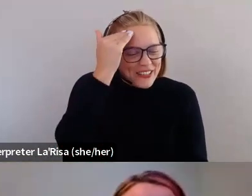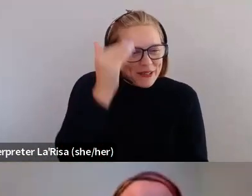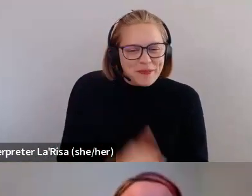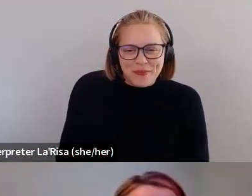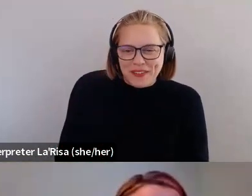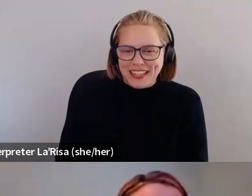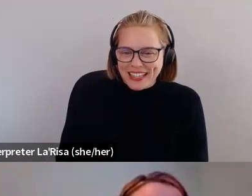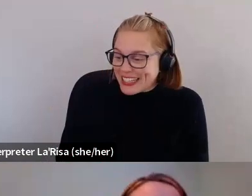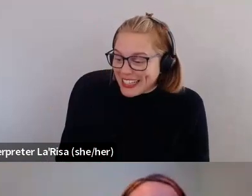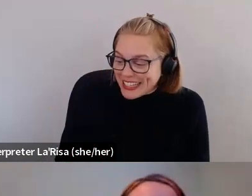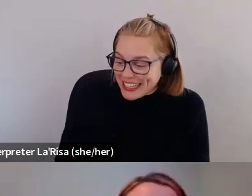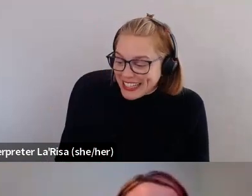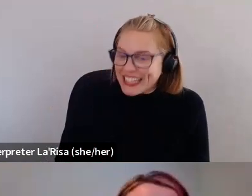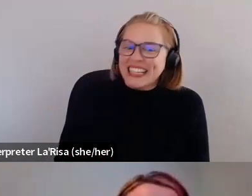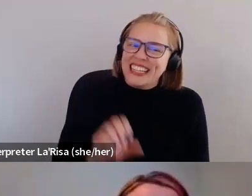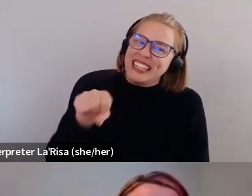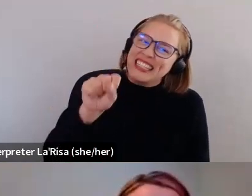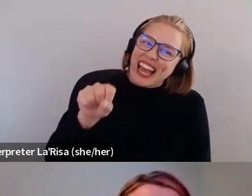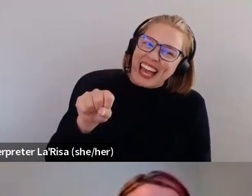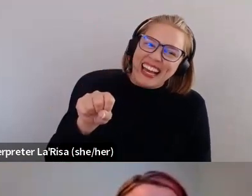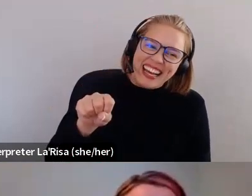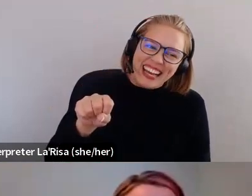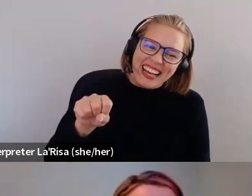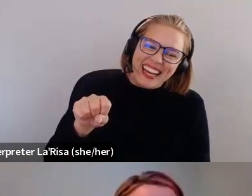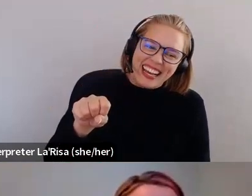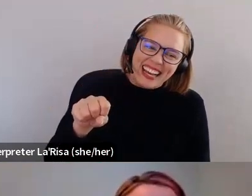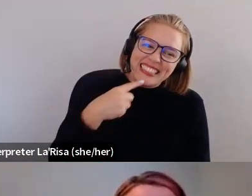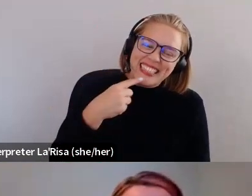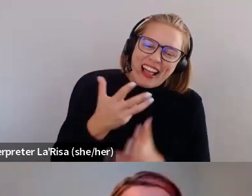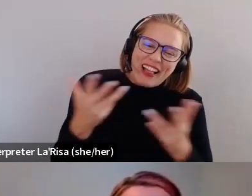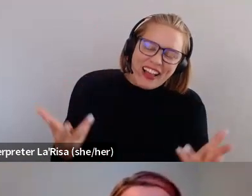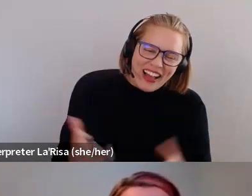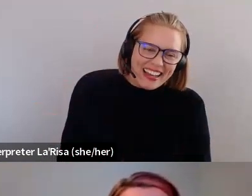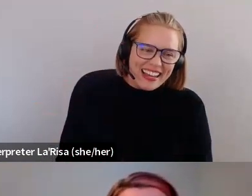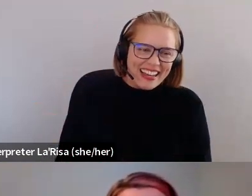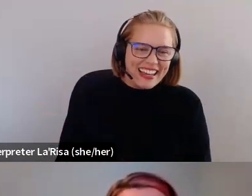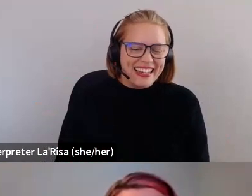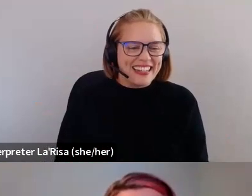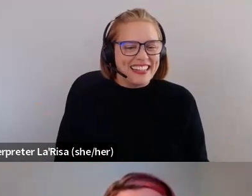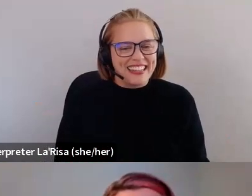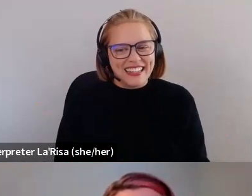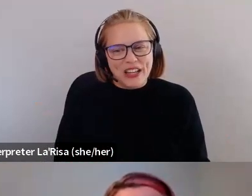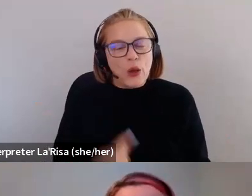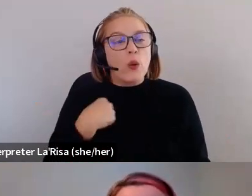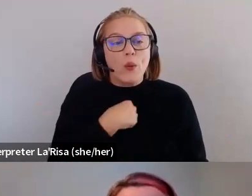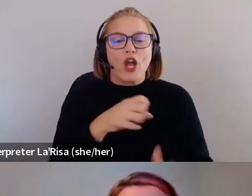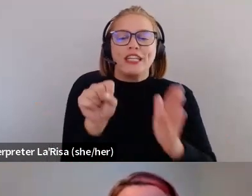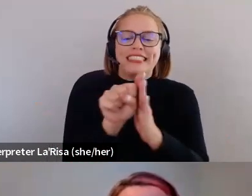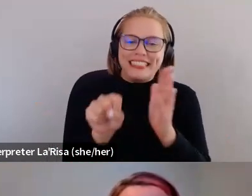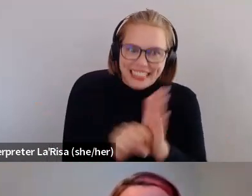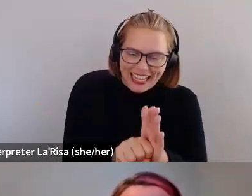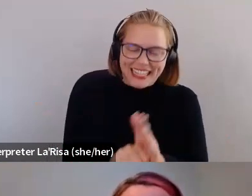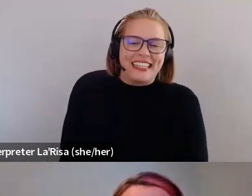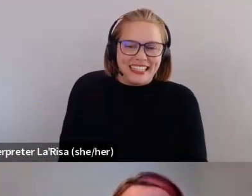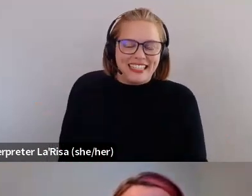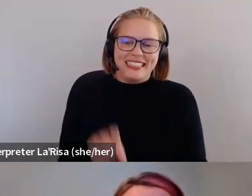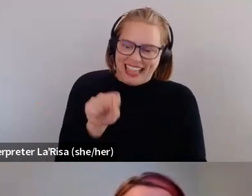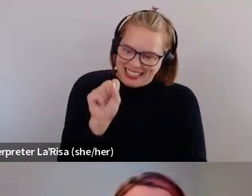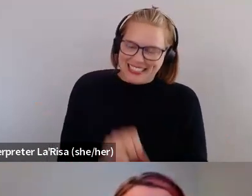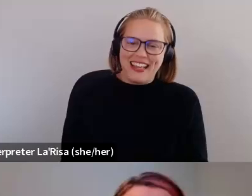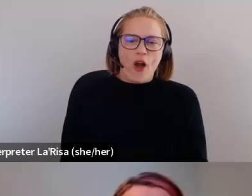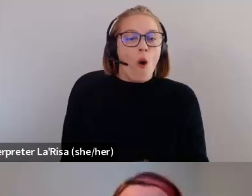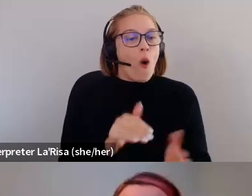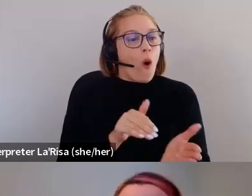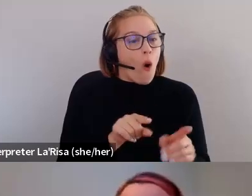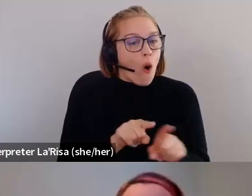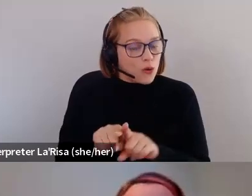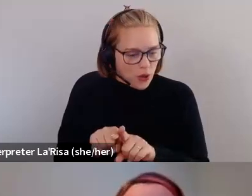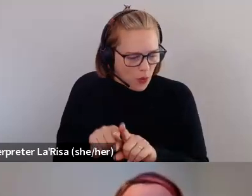DC. Very important to her. I wonder if that is a Washington state